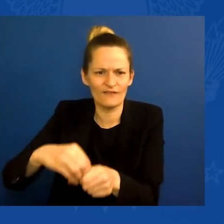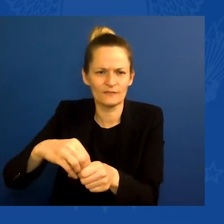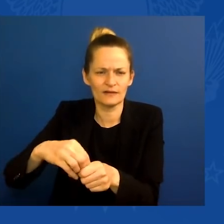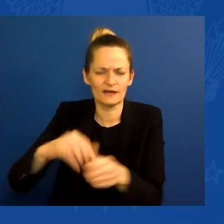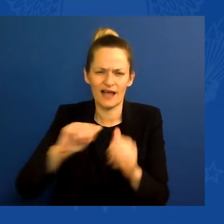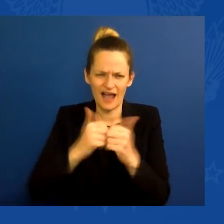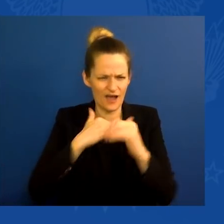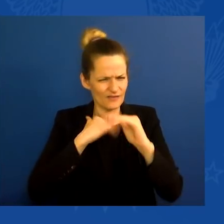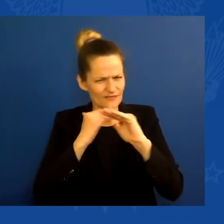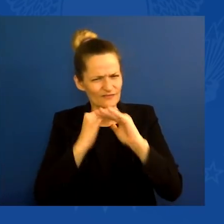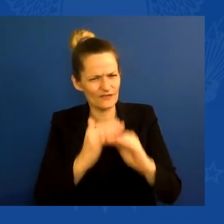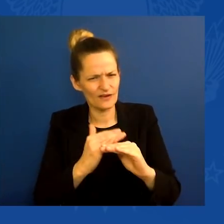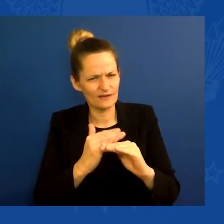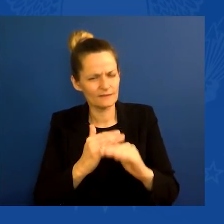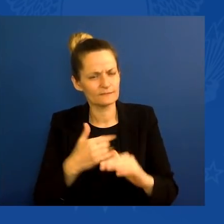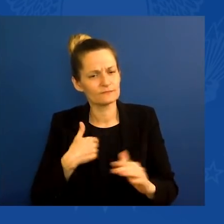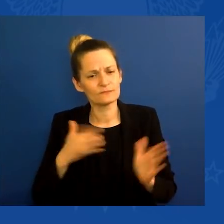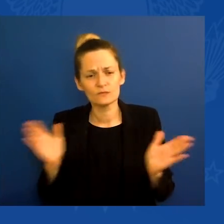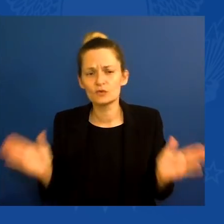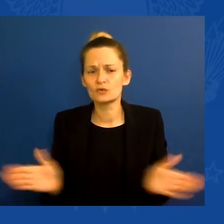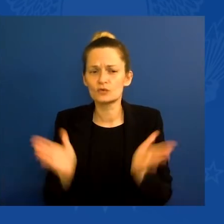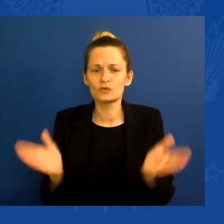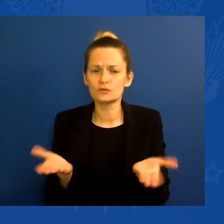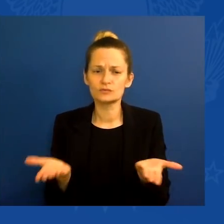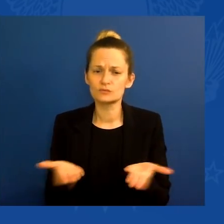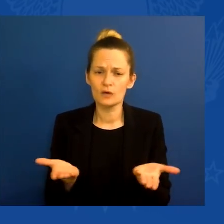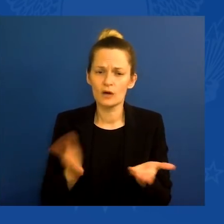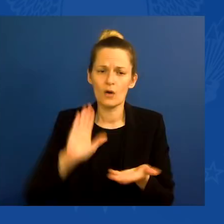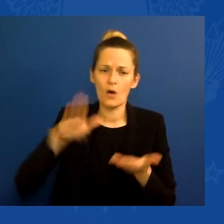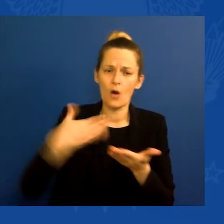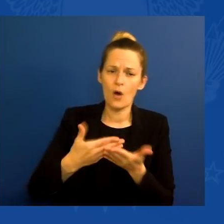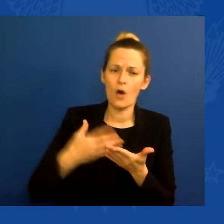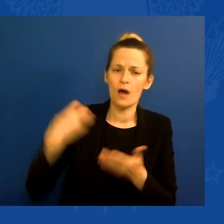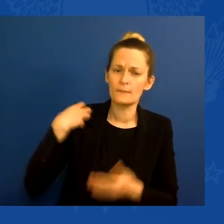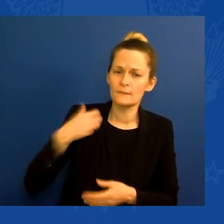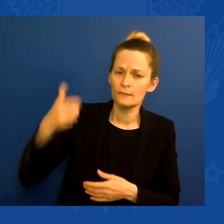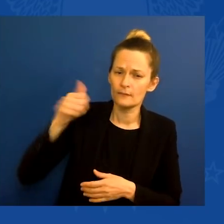and they have it now. You spend it now -- this summer,